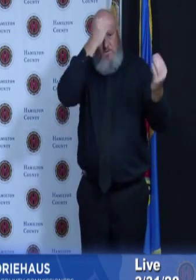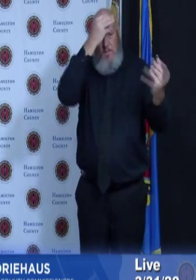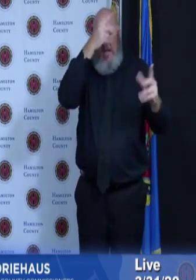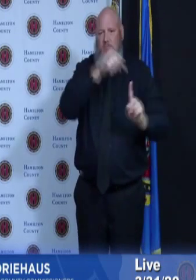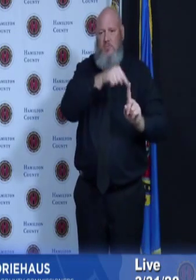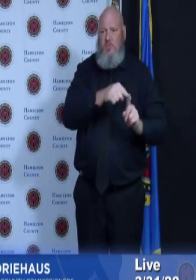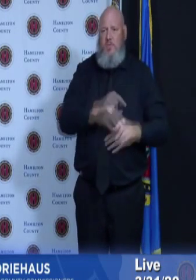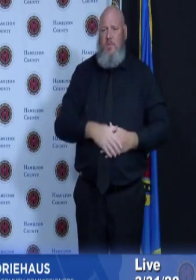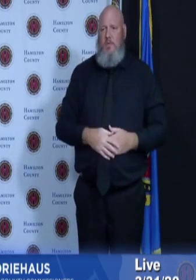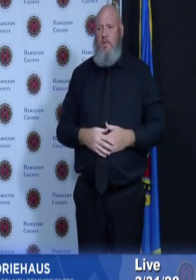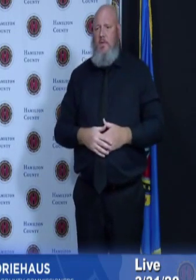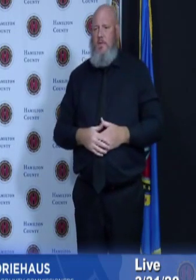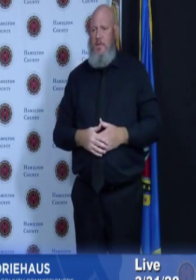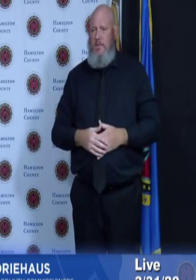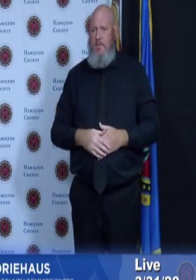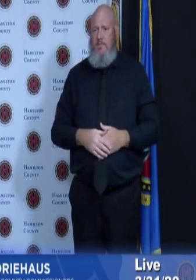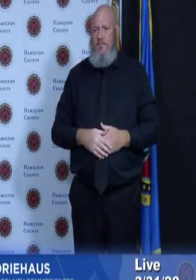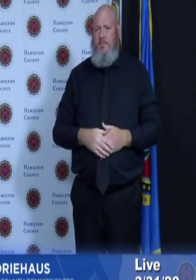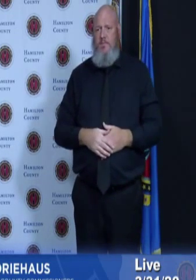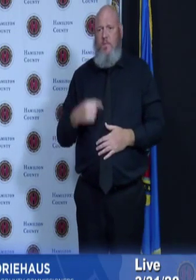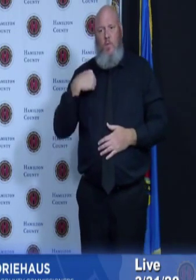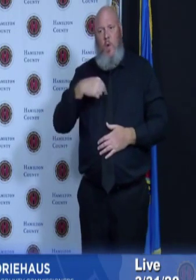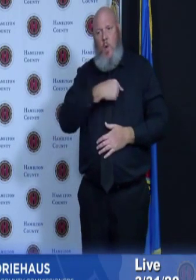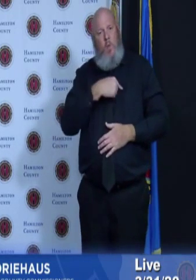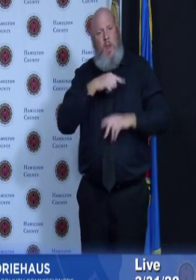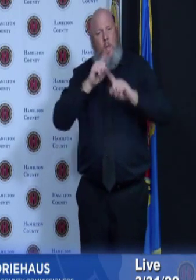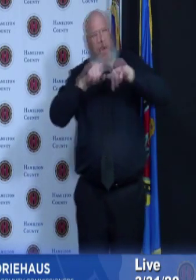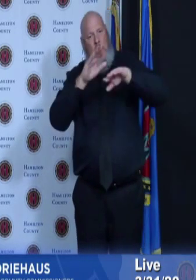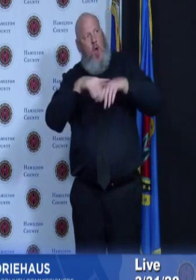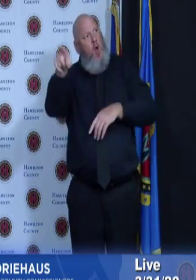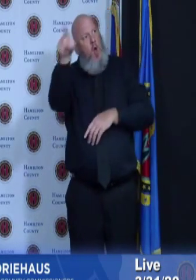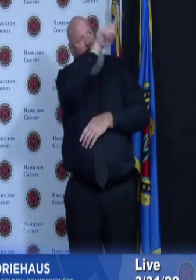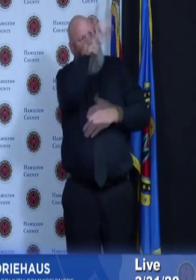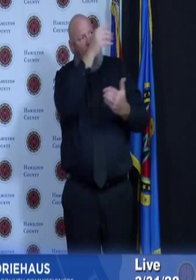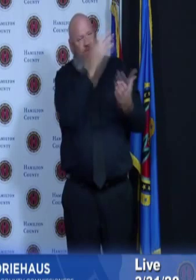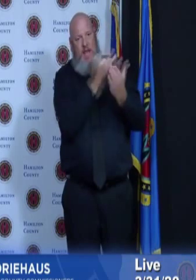the decision and so I'm not ready to talk about what that strategy looks like